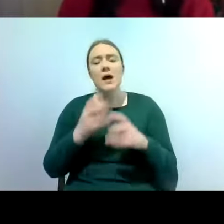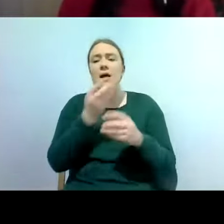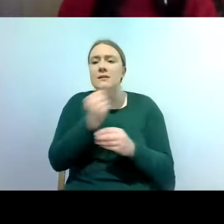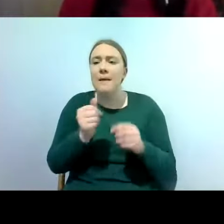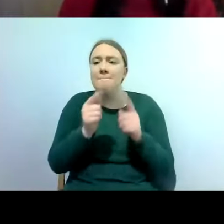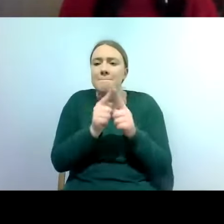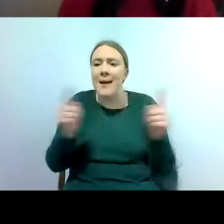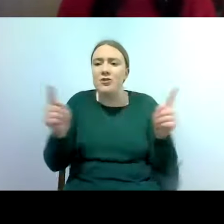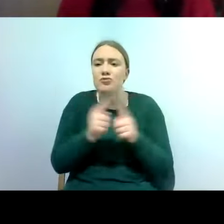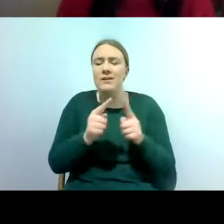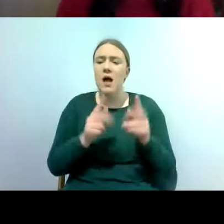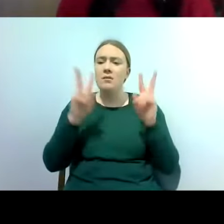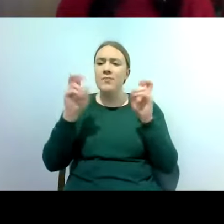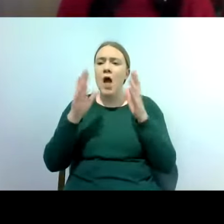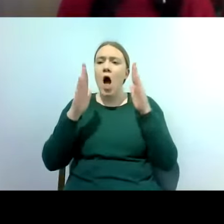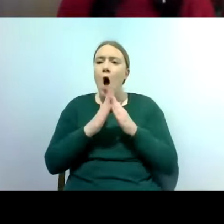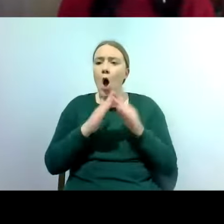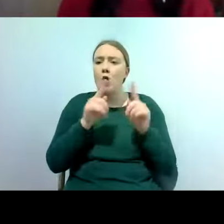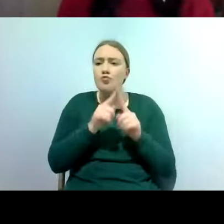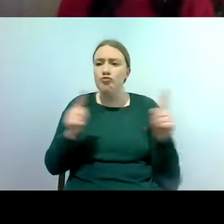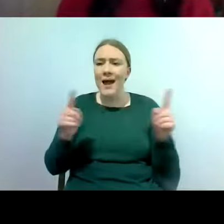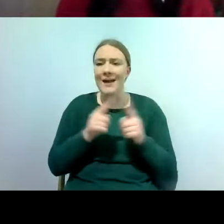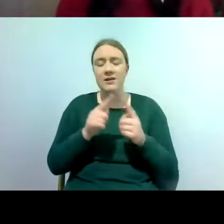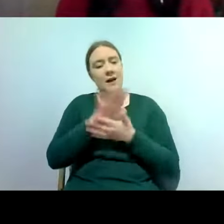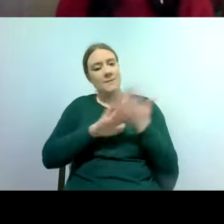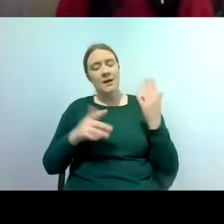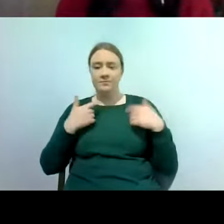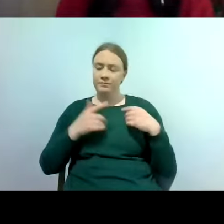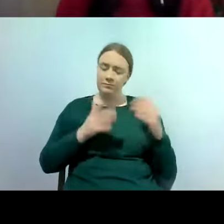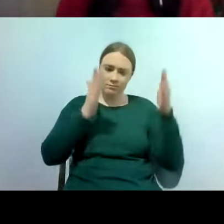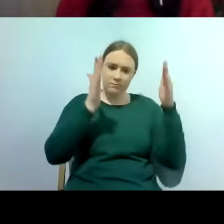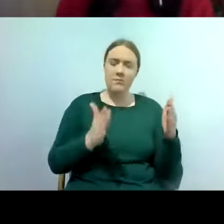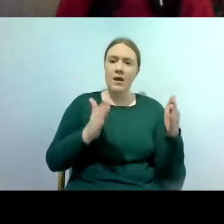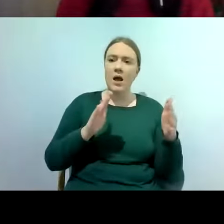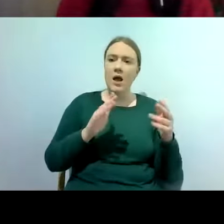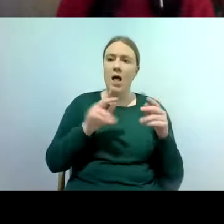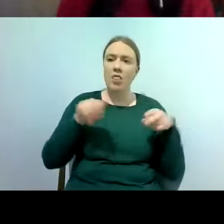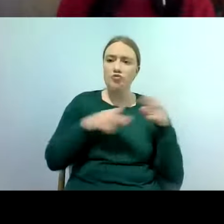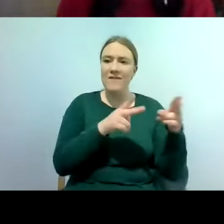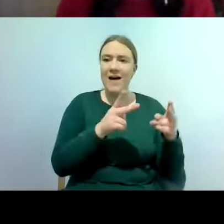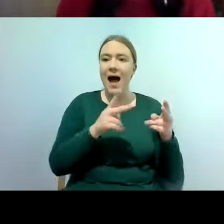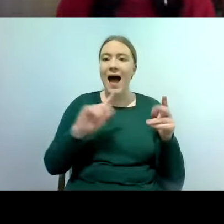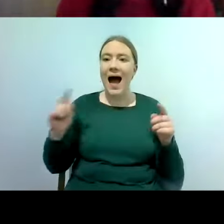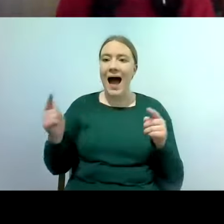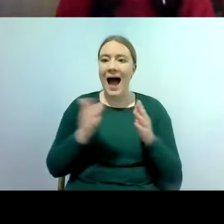where we can just look at the length of river that the fish has moved in so if we have receivers